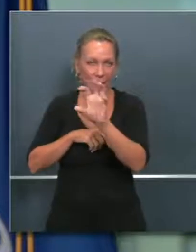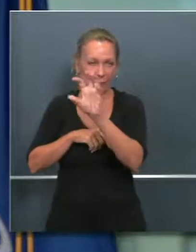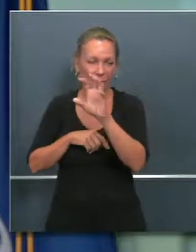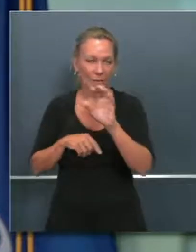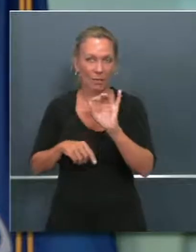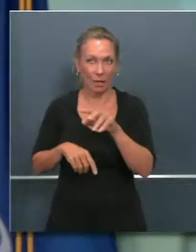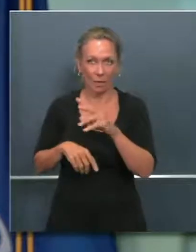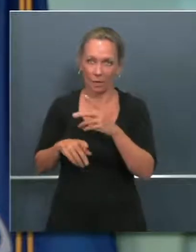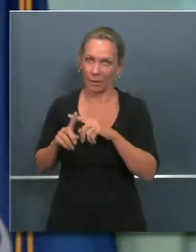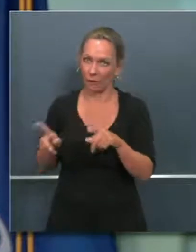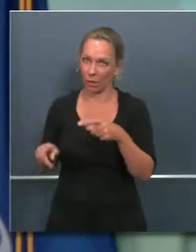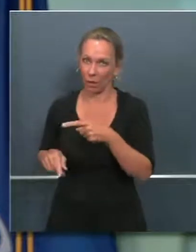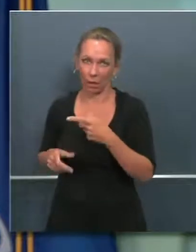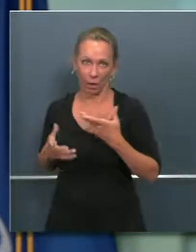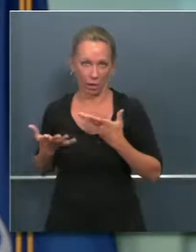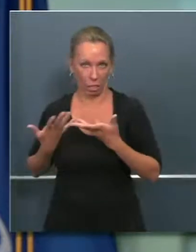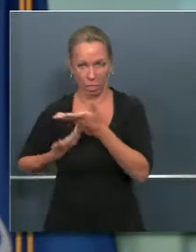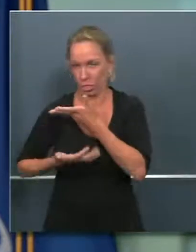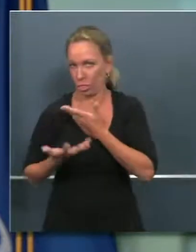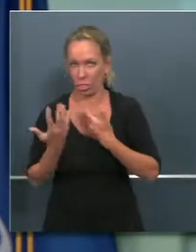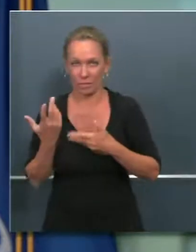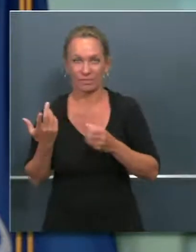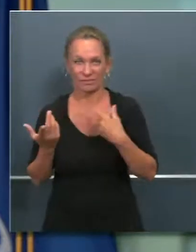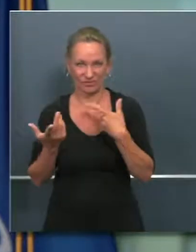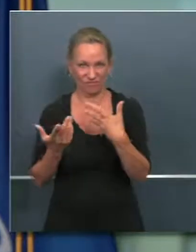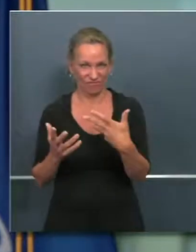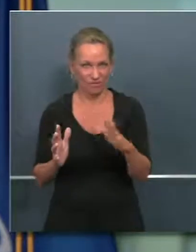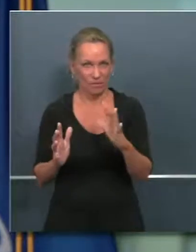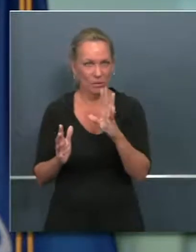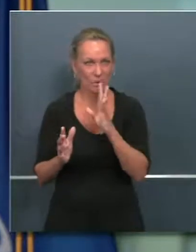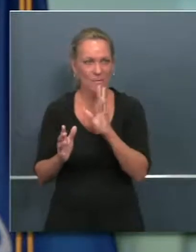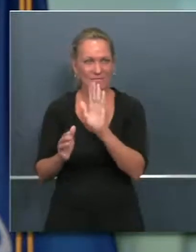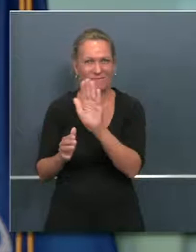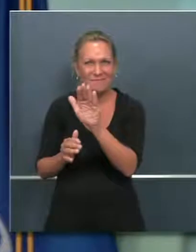what they're seen and experiencing in their communities and how this plays out in their